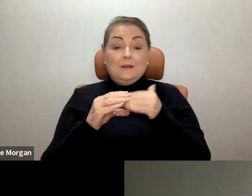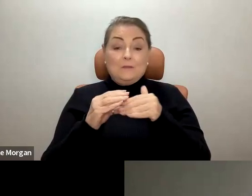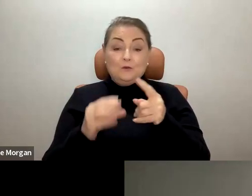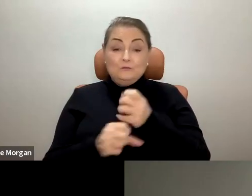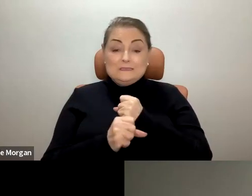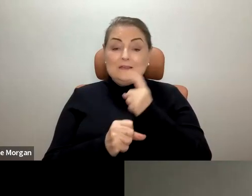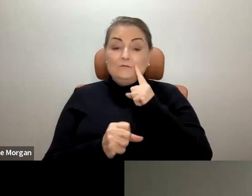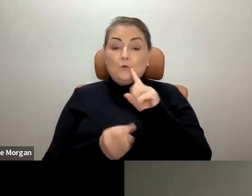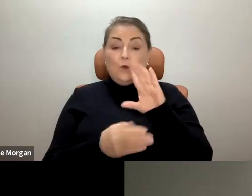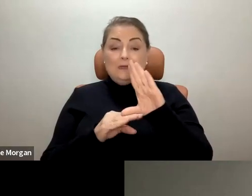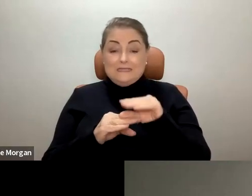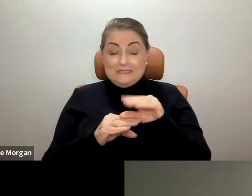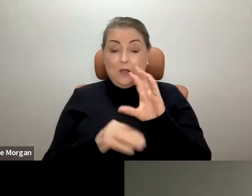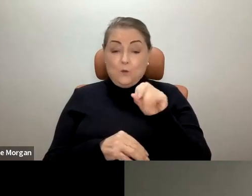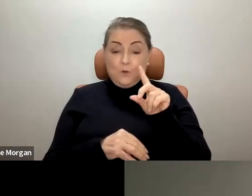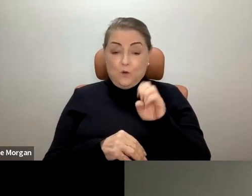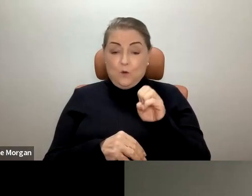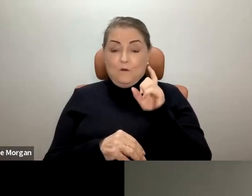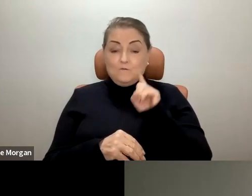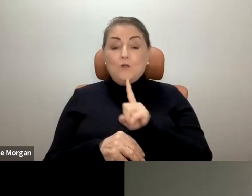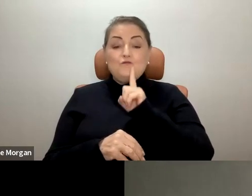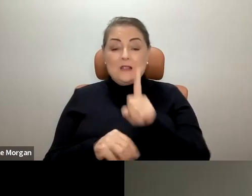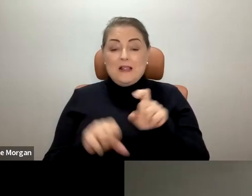a discount code for the Reelabilities Film Festival this